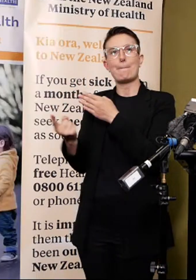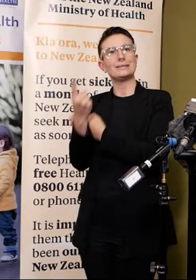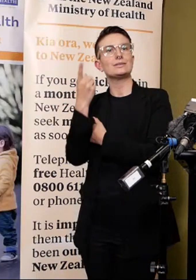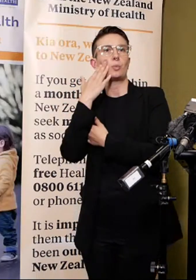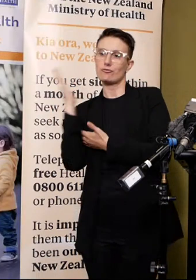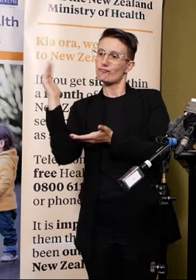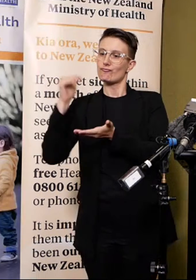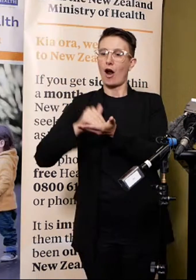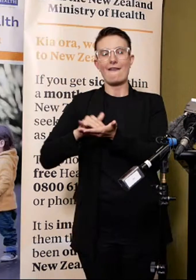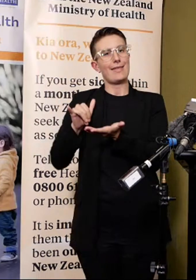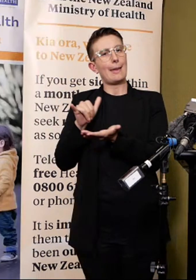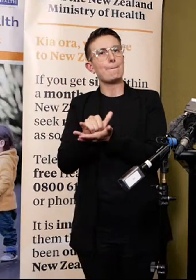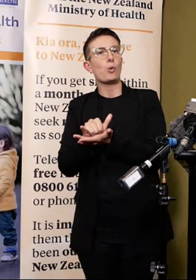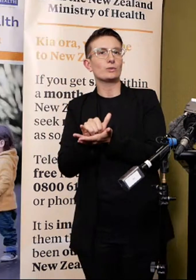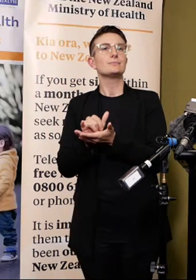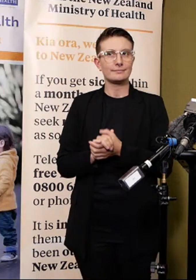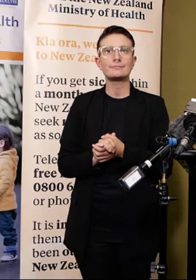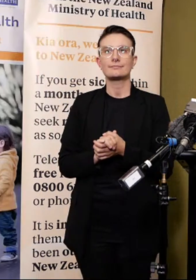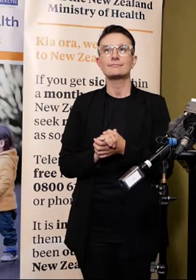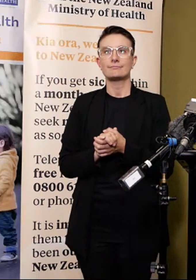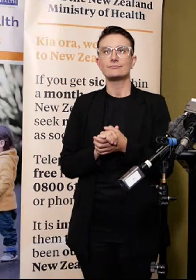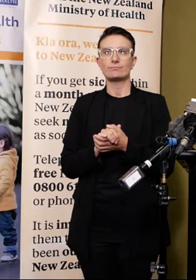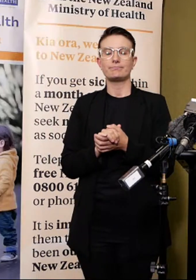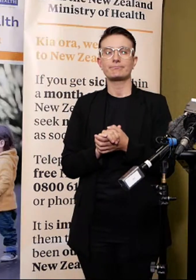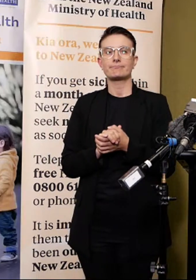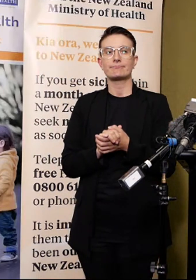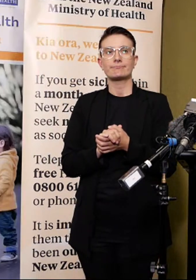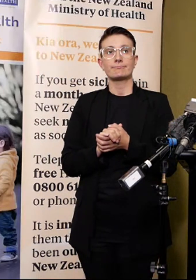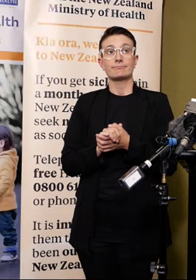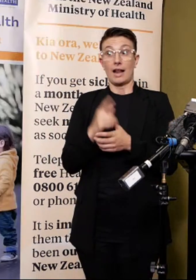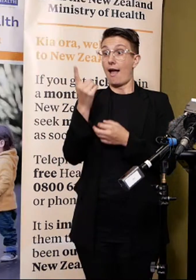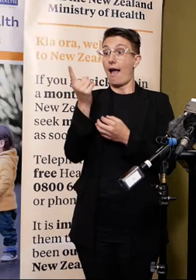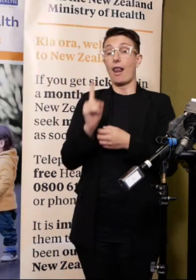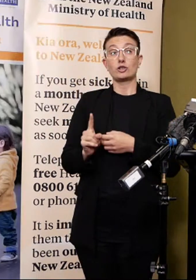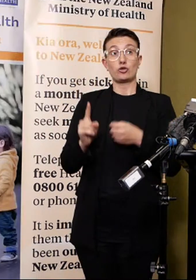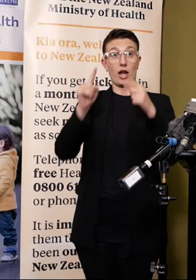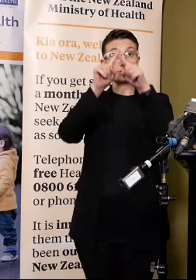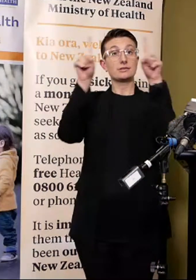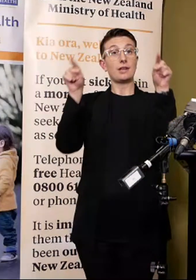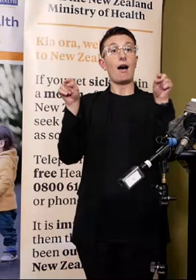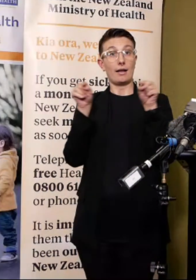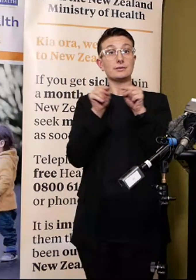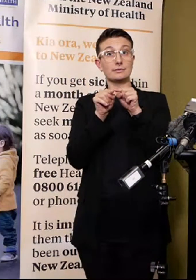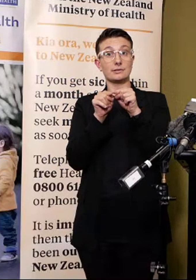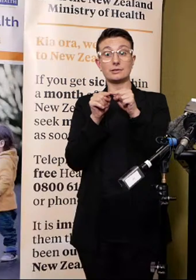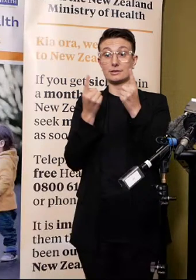and making that video available. There are also electronic signs right through that journey and some banners.